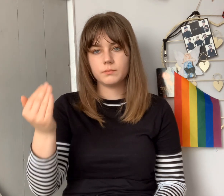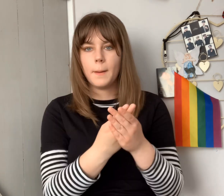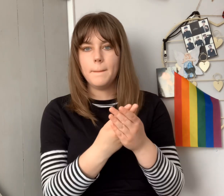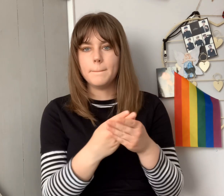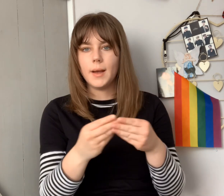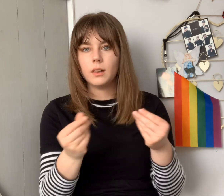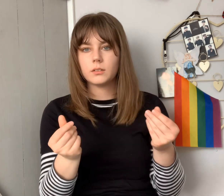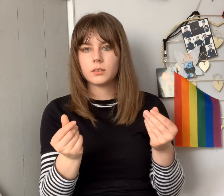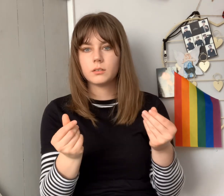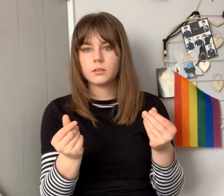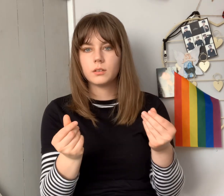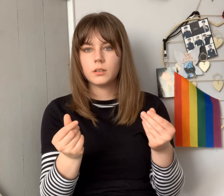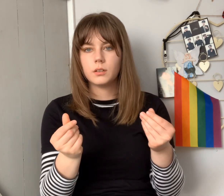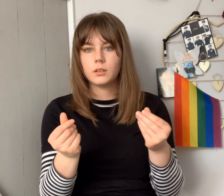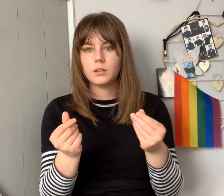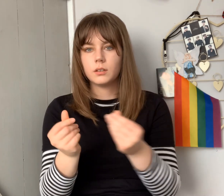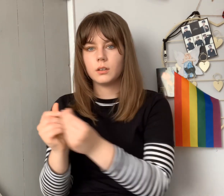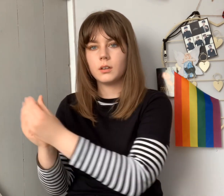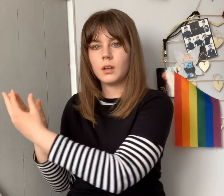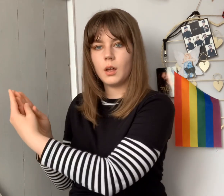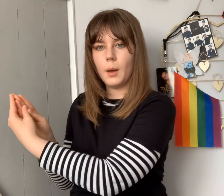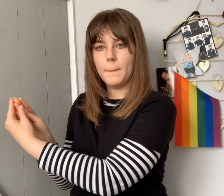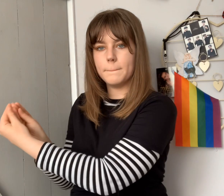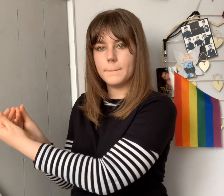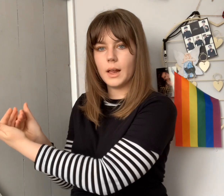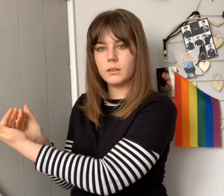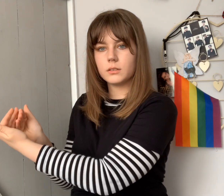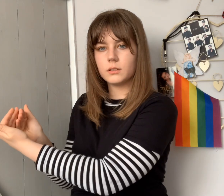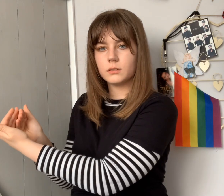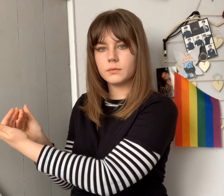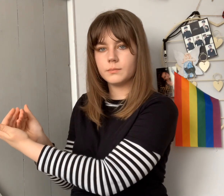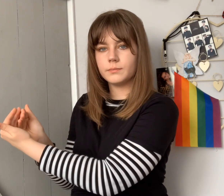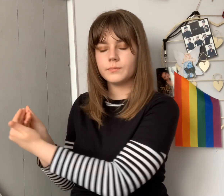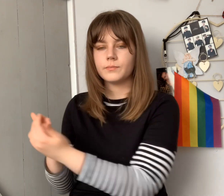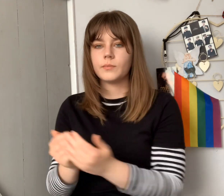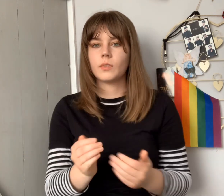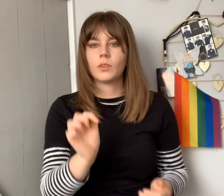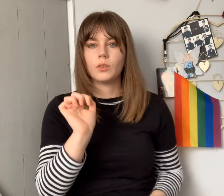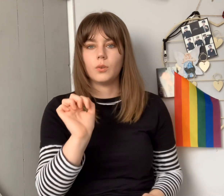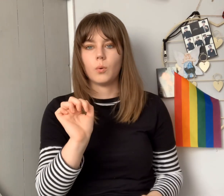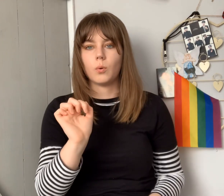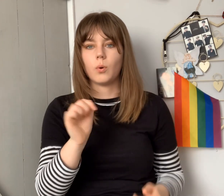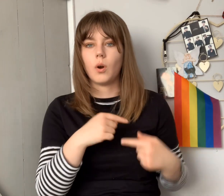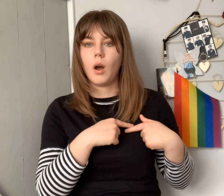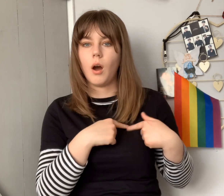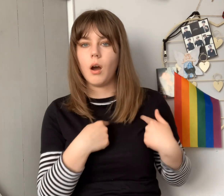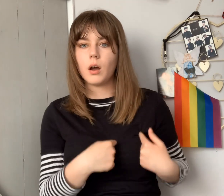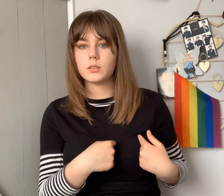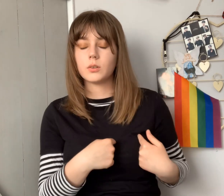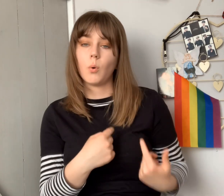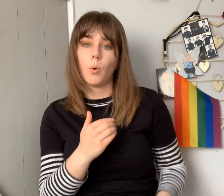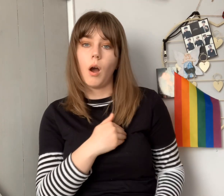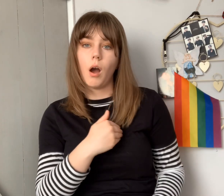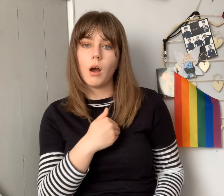"Melt" "Melt your heart" or heart